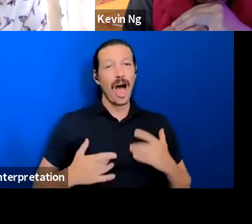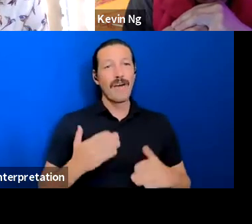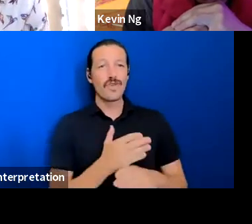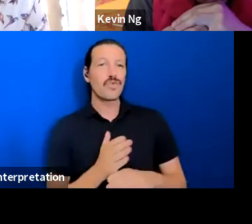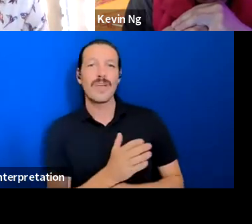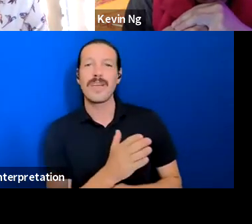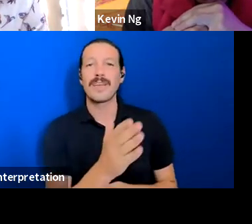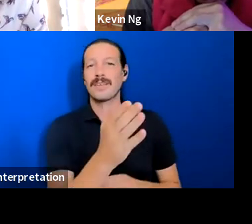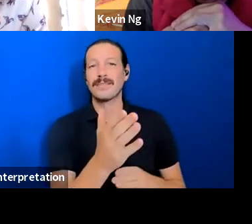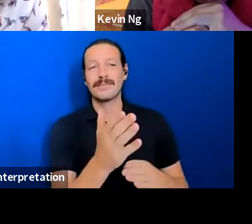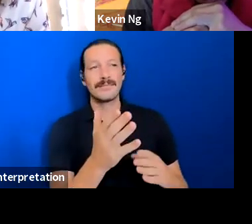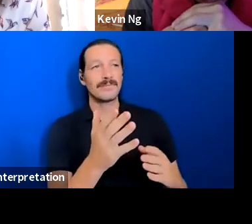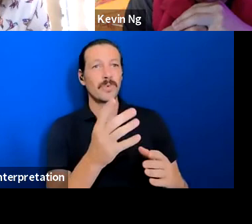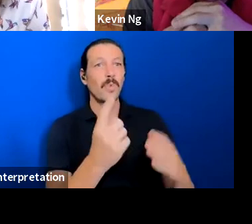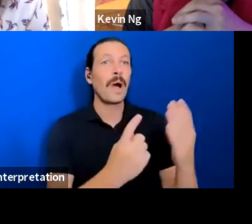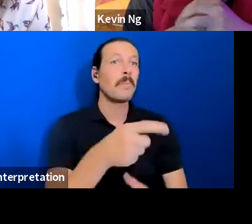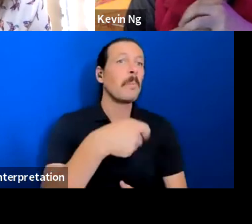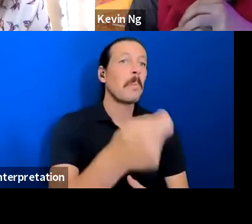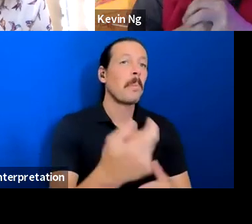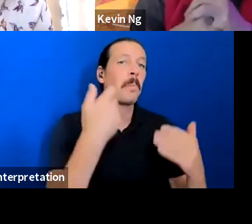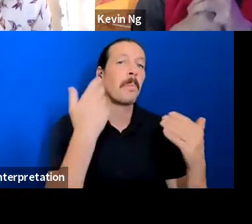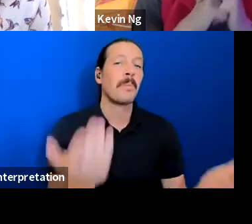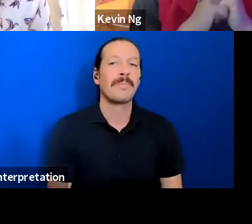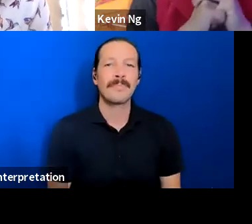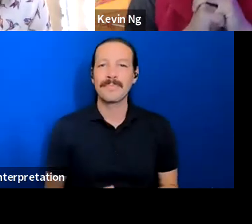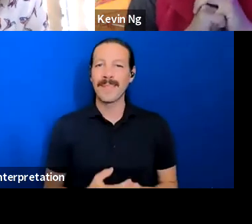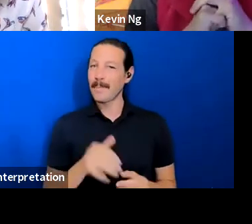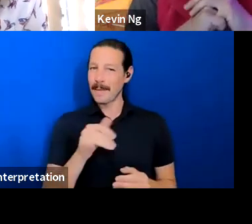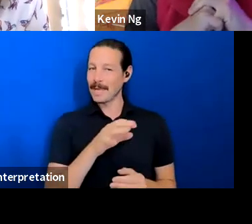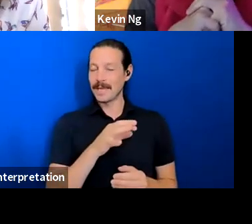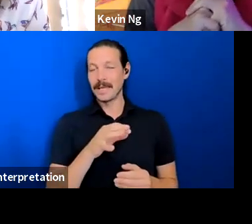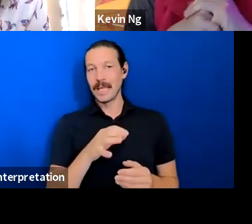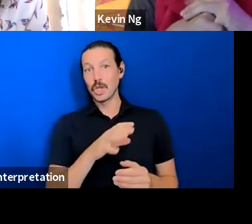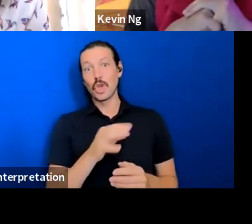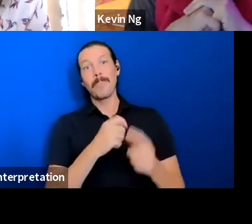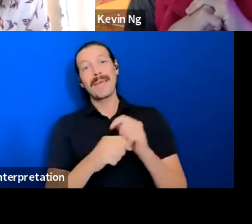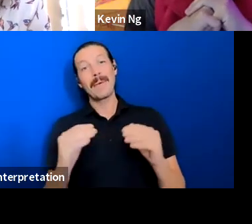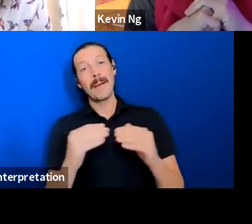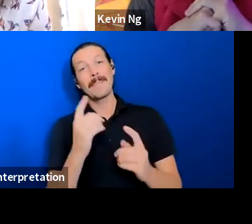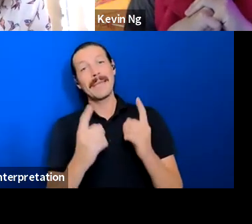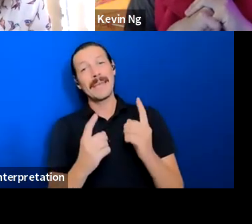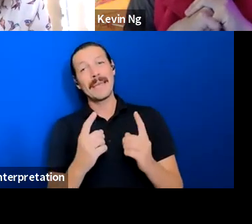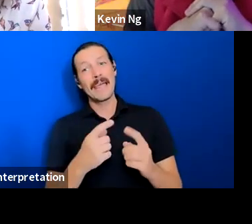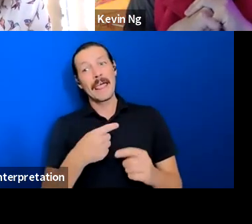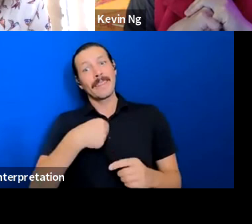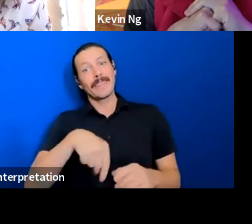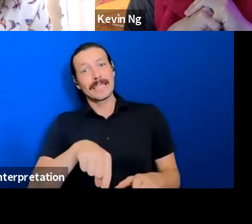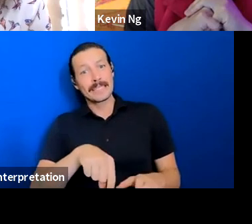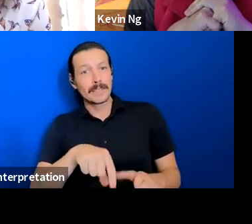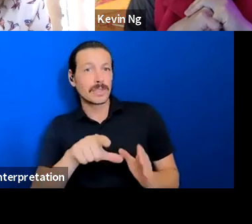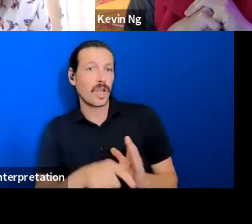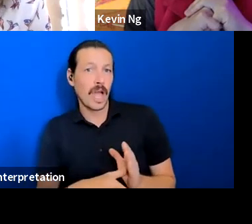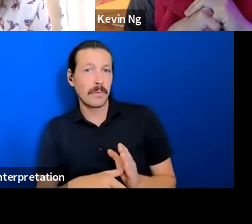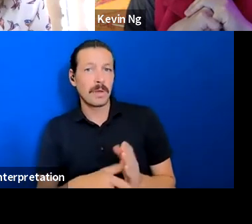If it's not this time and you grow a little bit more, you know, apply next time. Yeah. It's an